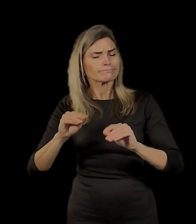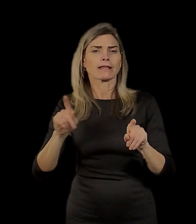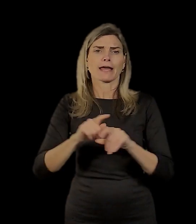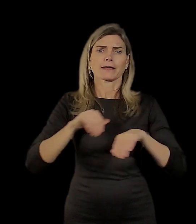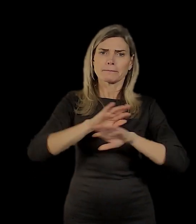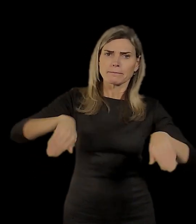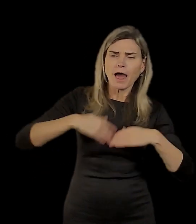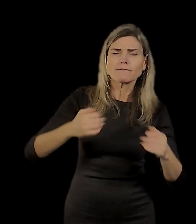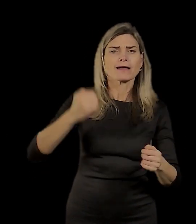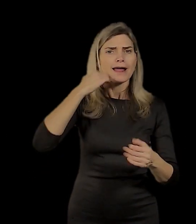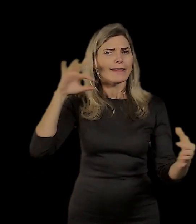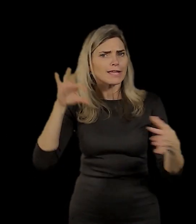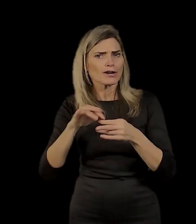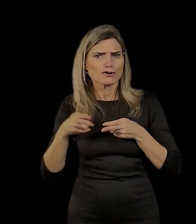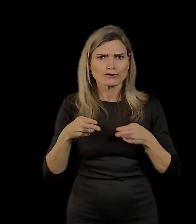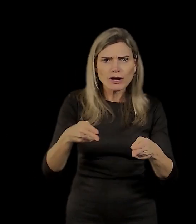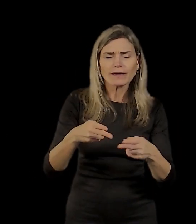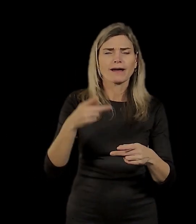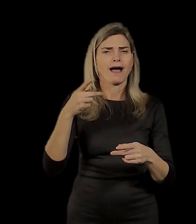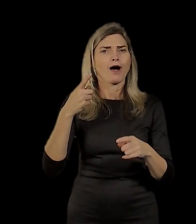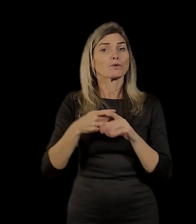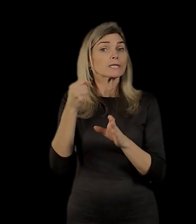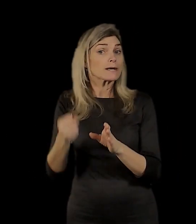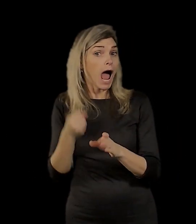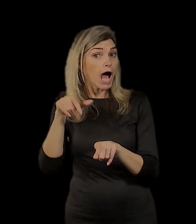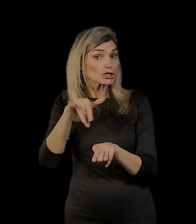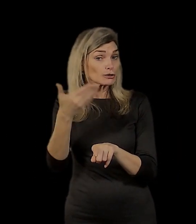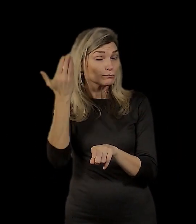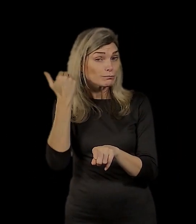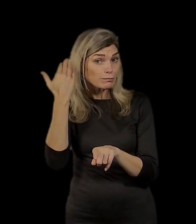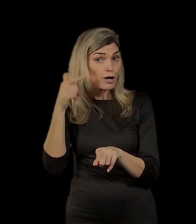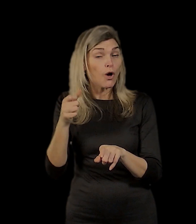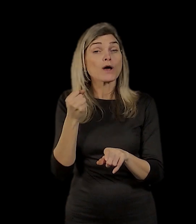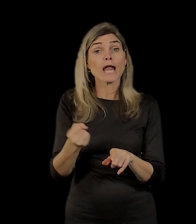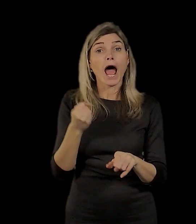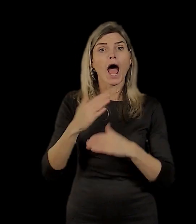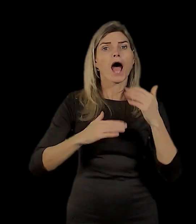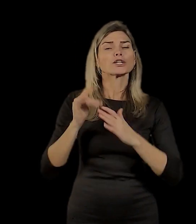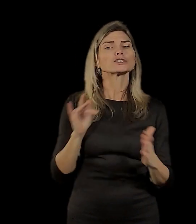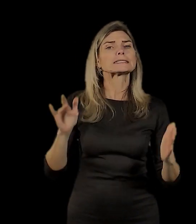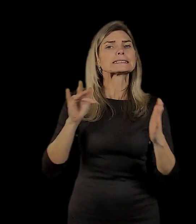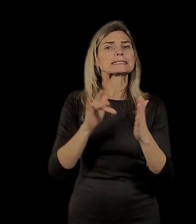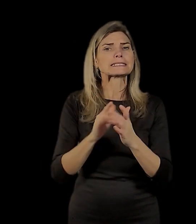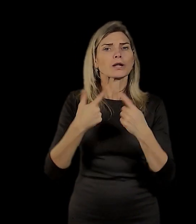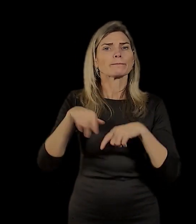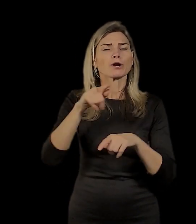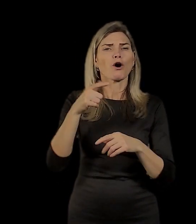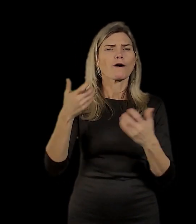It was truly a place that functioned throughout history. And that brought a certain quality to Modřany.